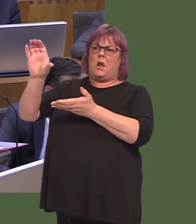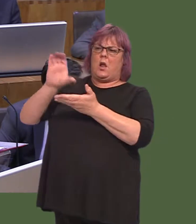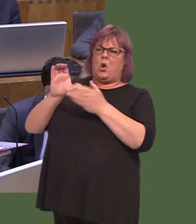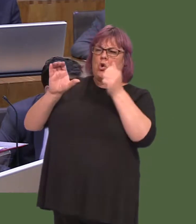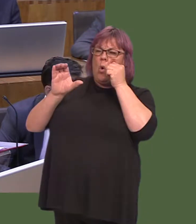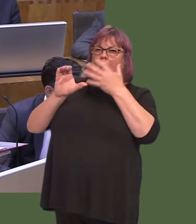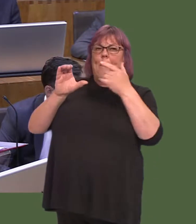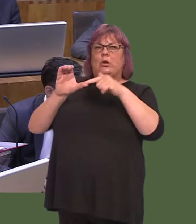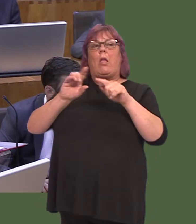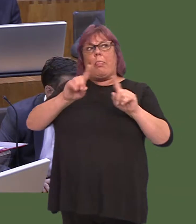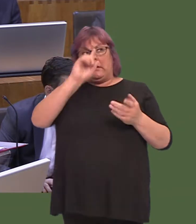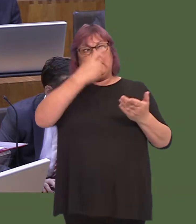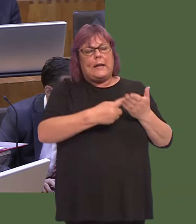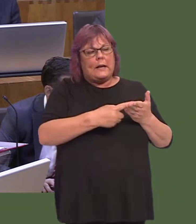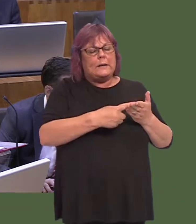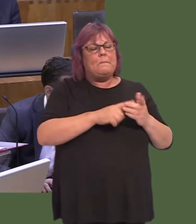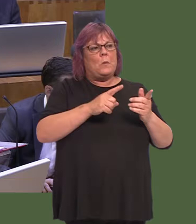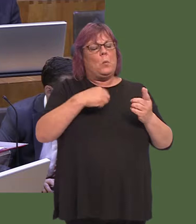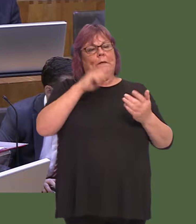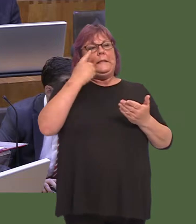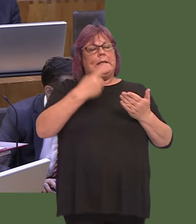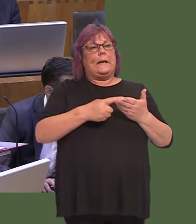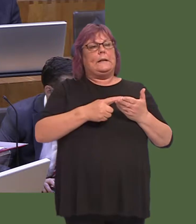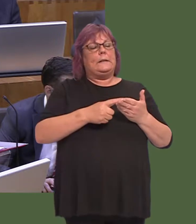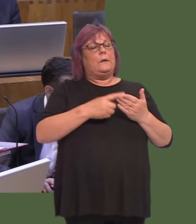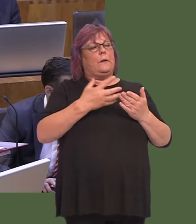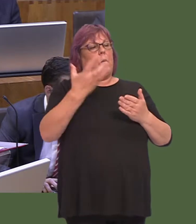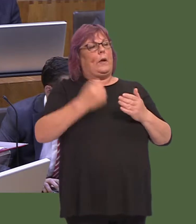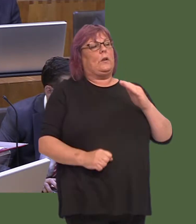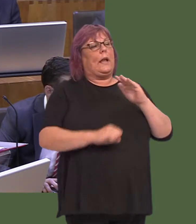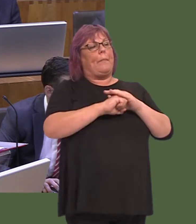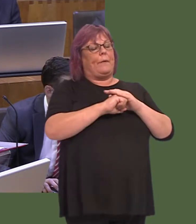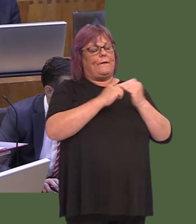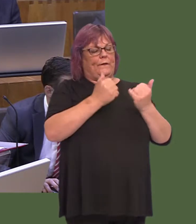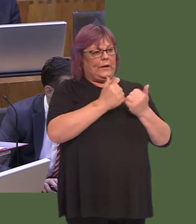So, that will have to be paid for from whichever sum of money we get from the UK Government; there's no extra money for it.